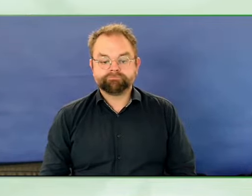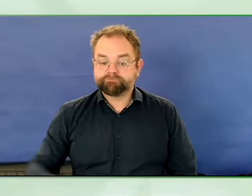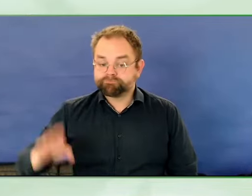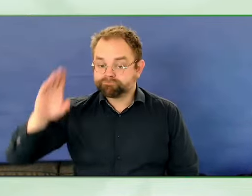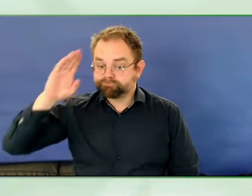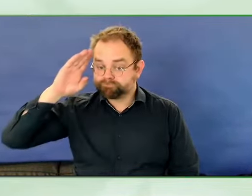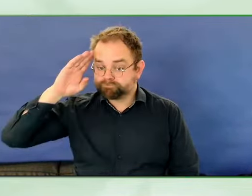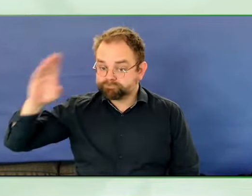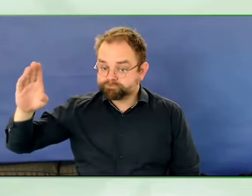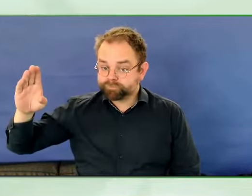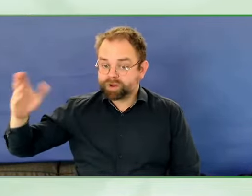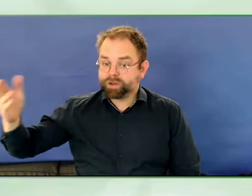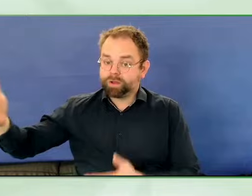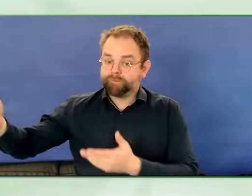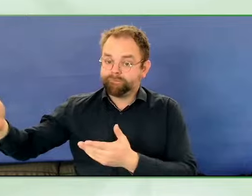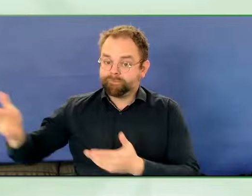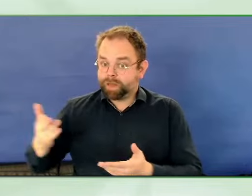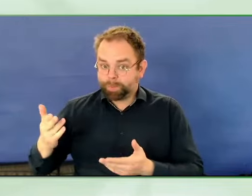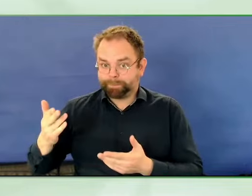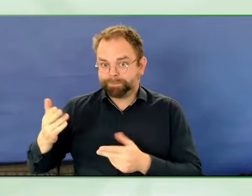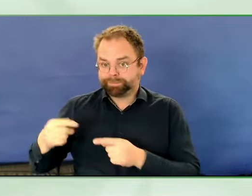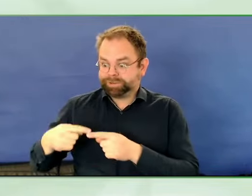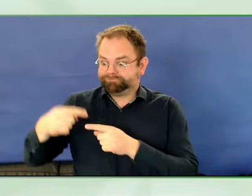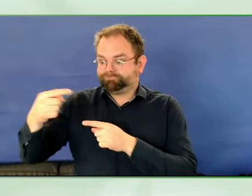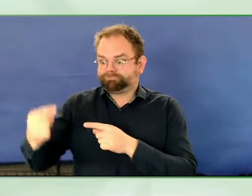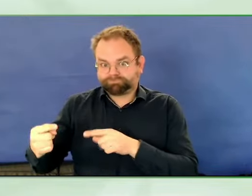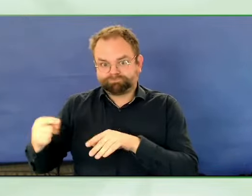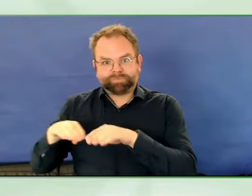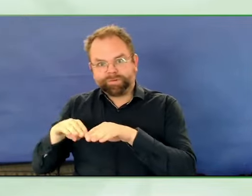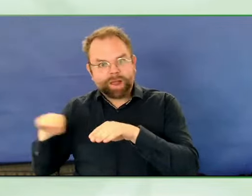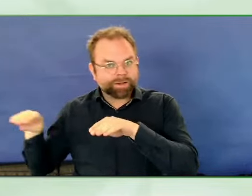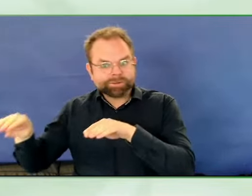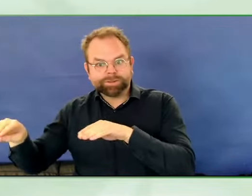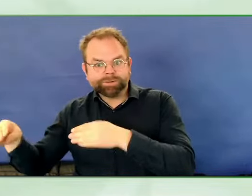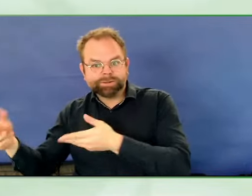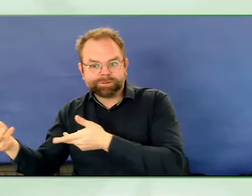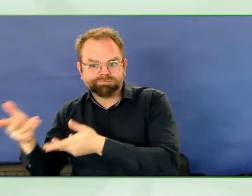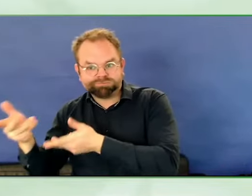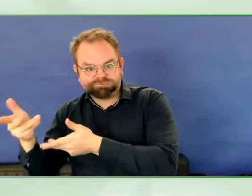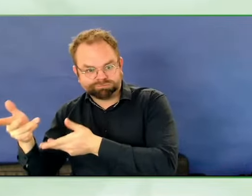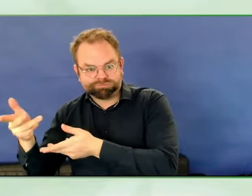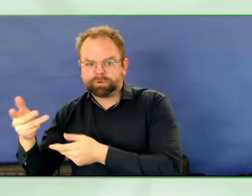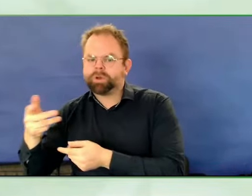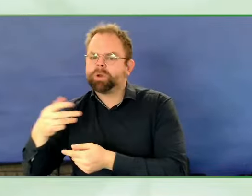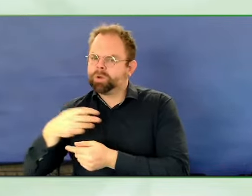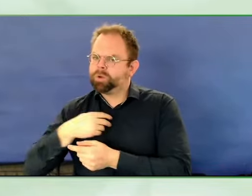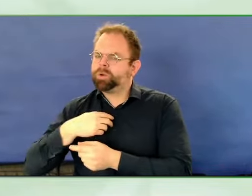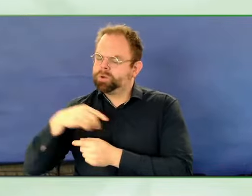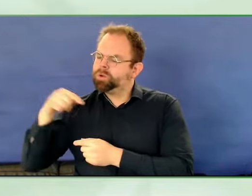We are here in Austria, in Vienna, the UN building, talking about a subject that needs